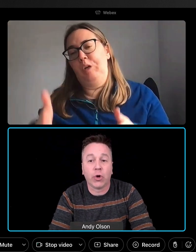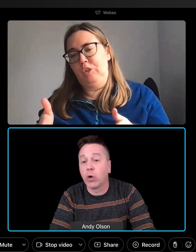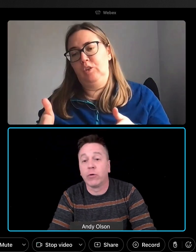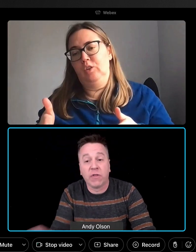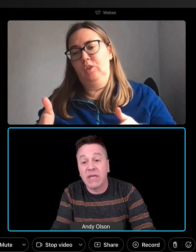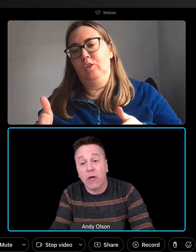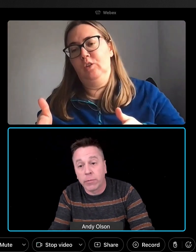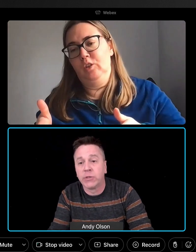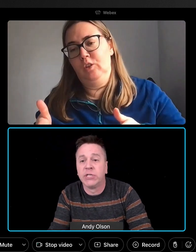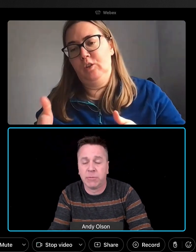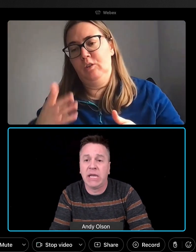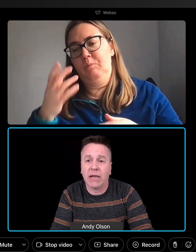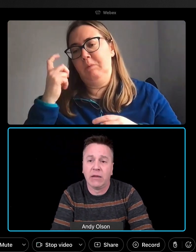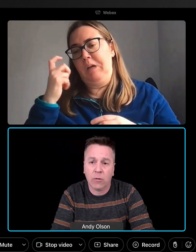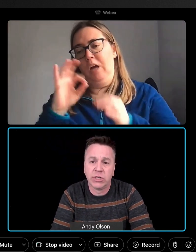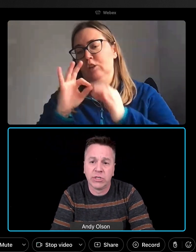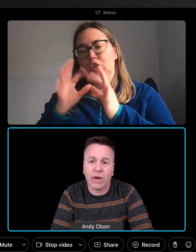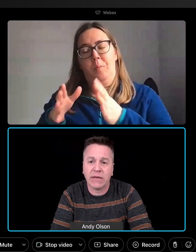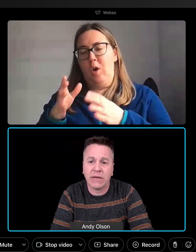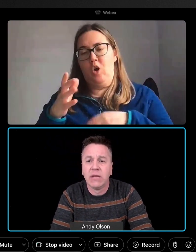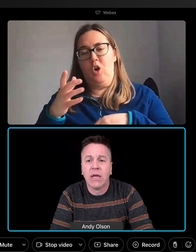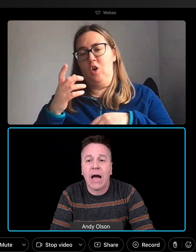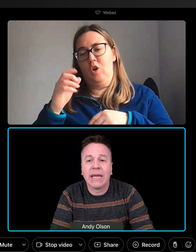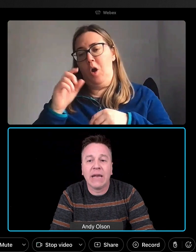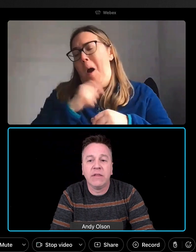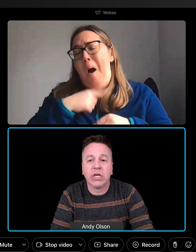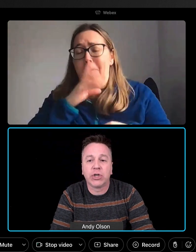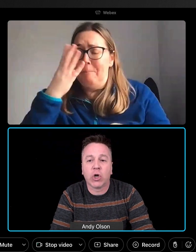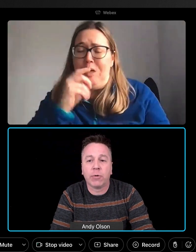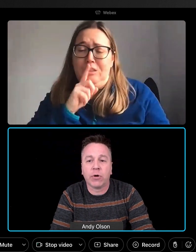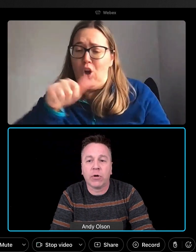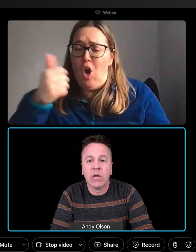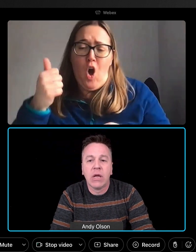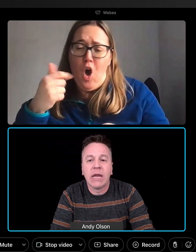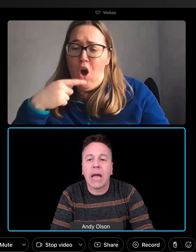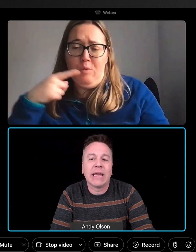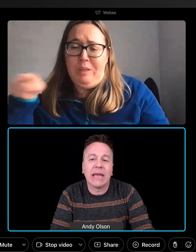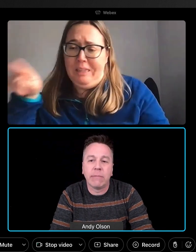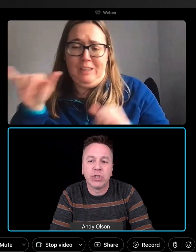it over to the other person speaking, which is great. Again, the interpreter… I'm sure